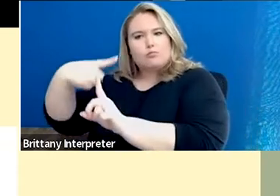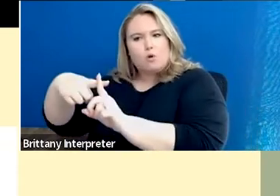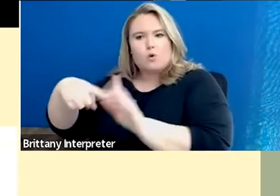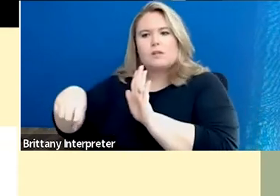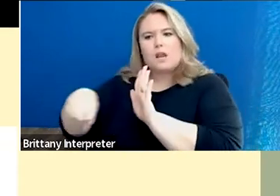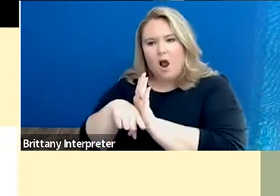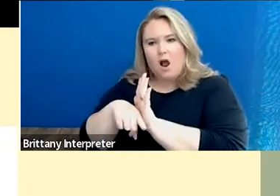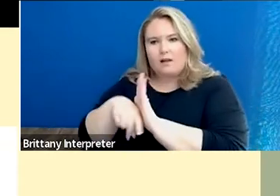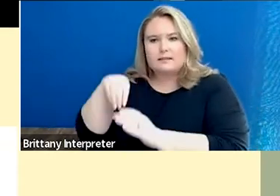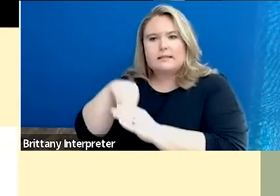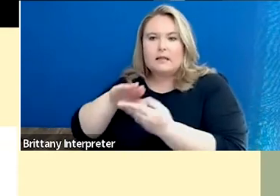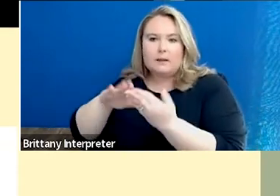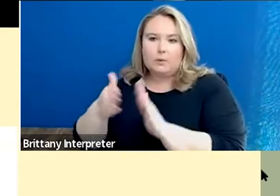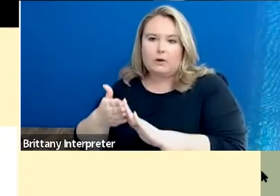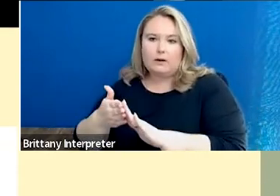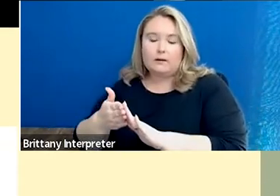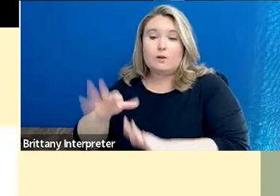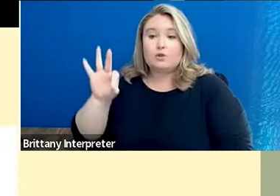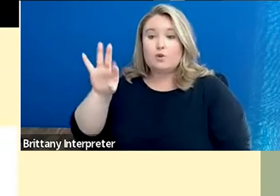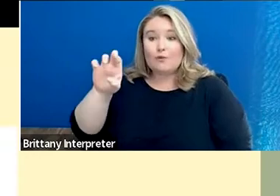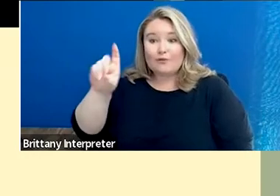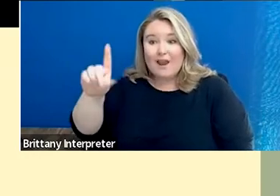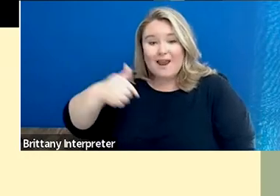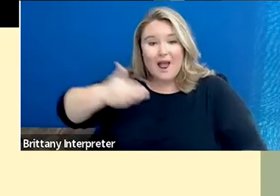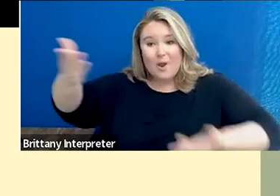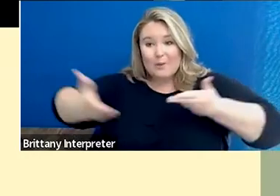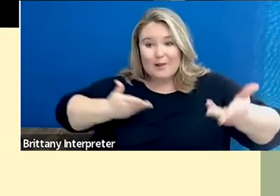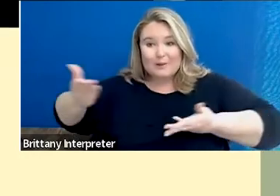So, Fred, I welcome you to take over